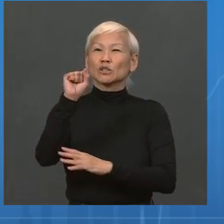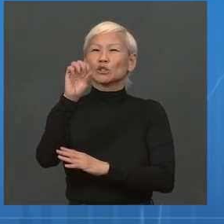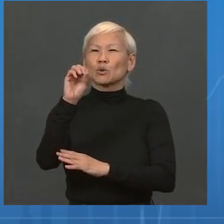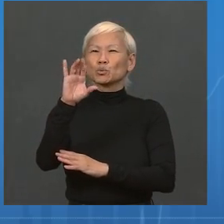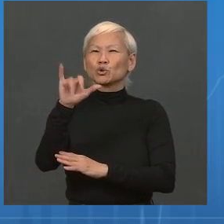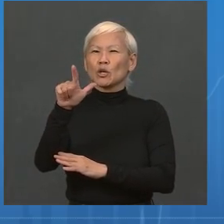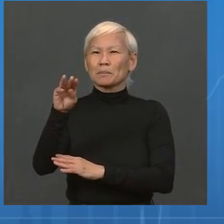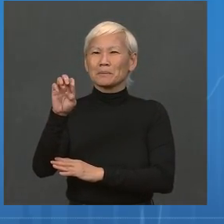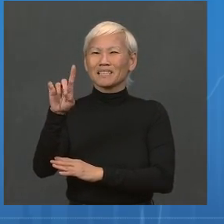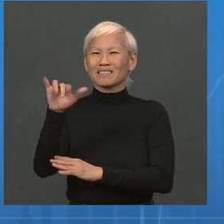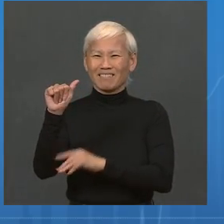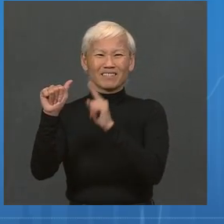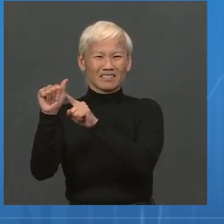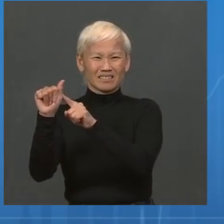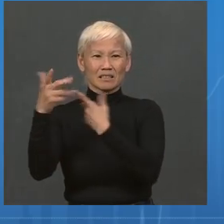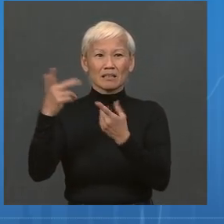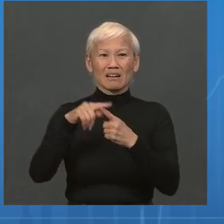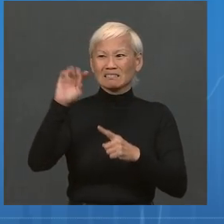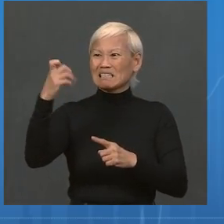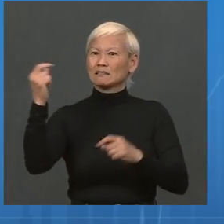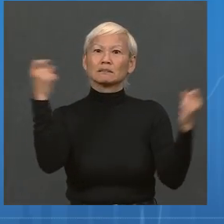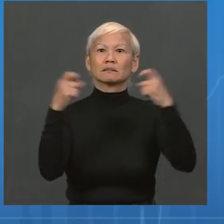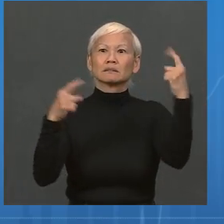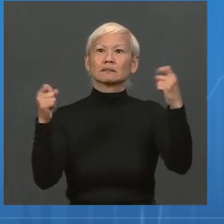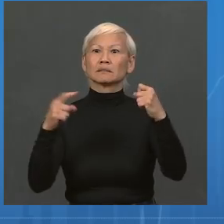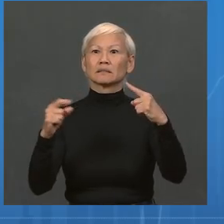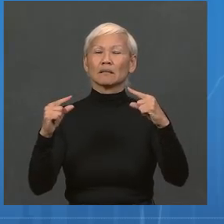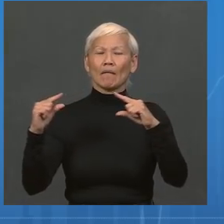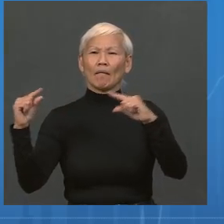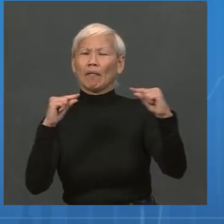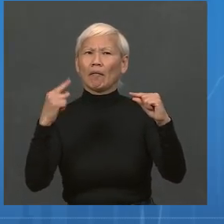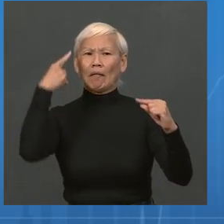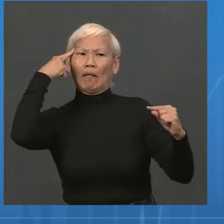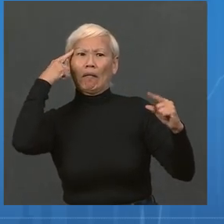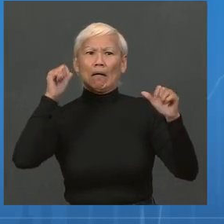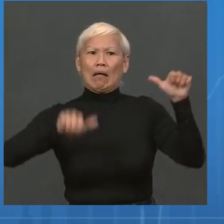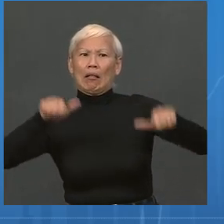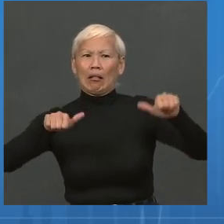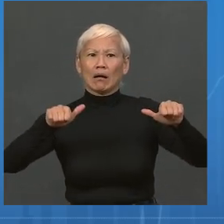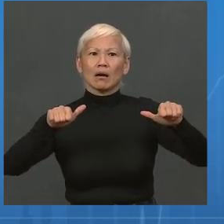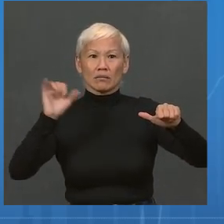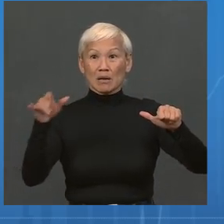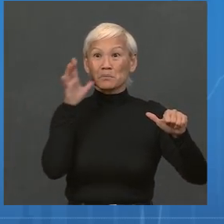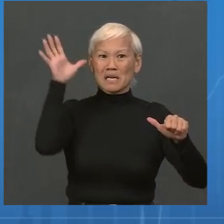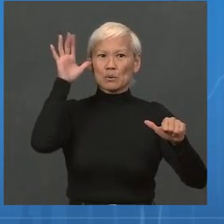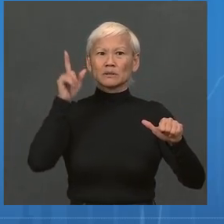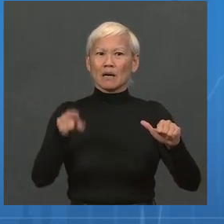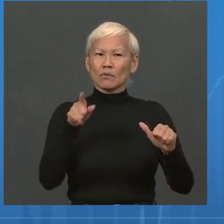Now, I believe every parent has a right to the facts so they can make decisions for their children